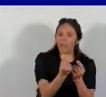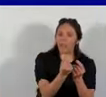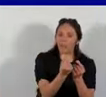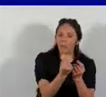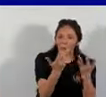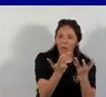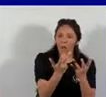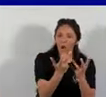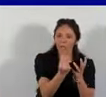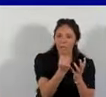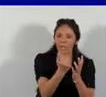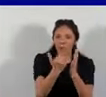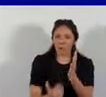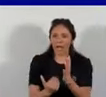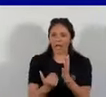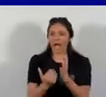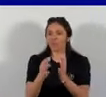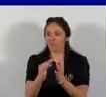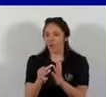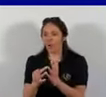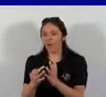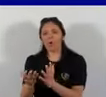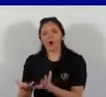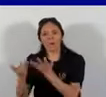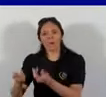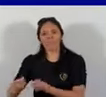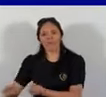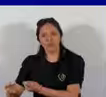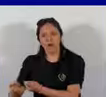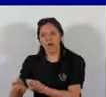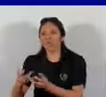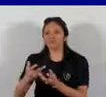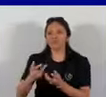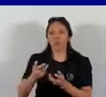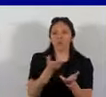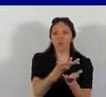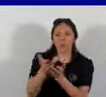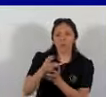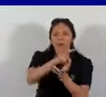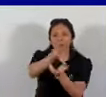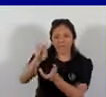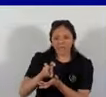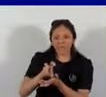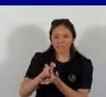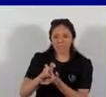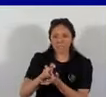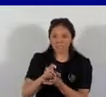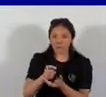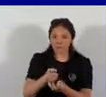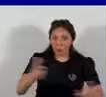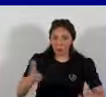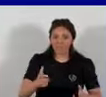Devaluing, or let's say, liquefying the spending And generating the redistributions of income